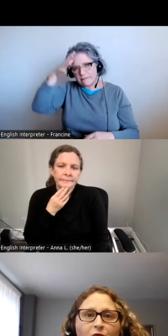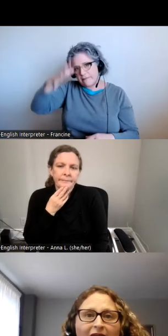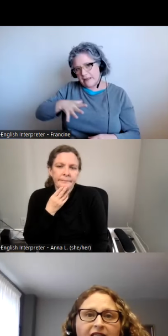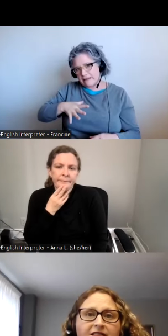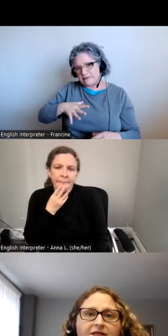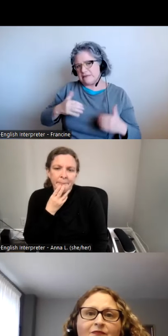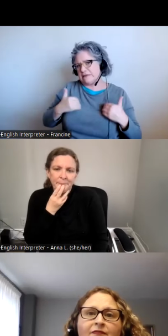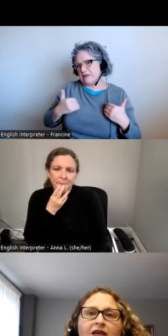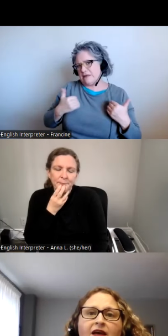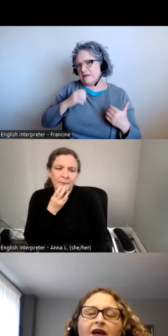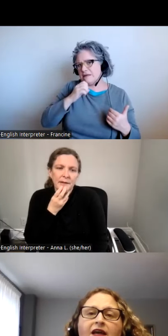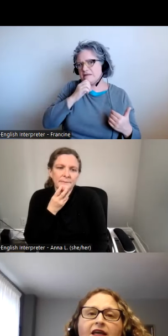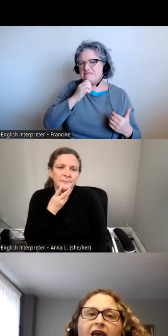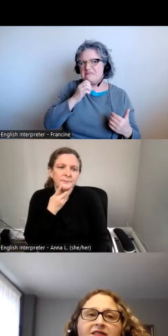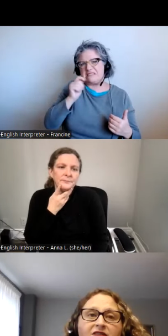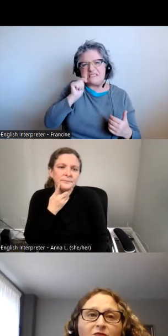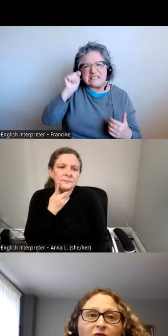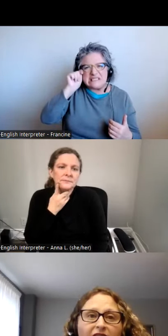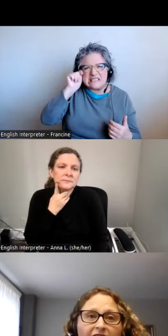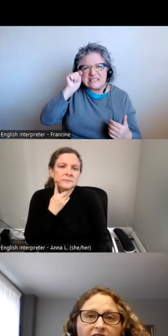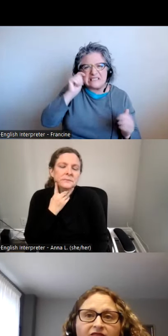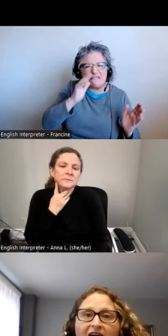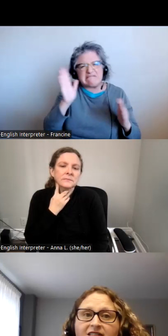to mRNA vaccines. These rare cases are typically